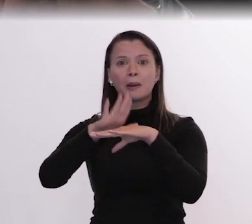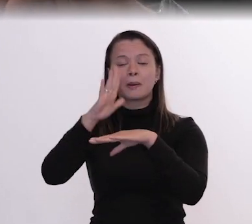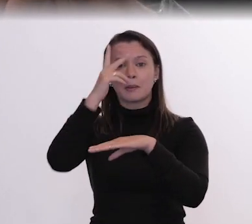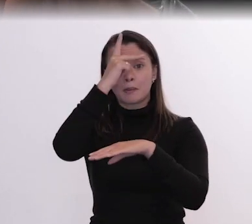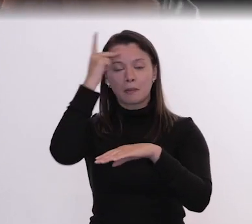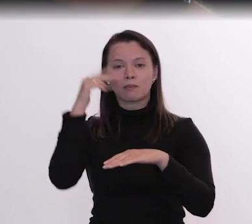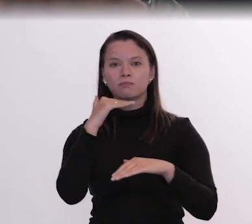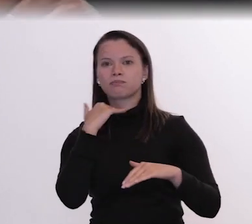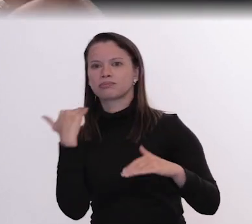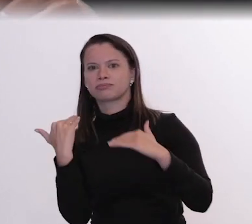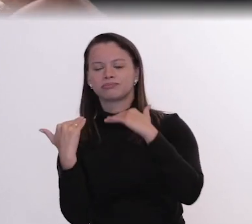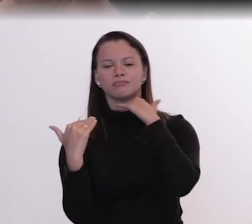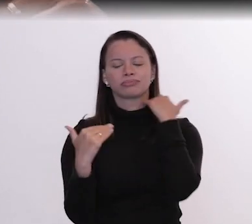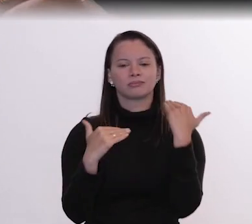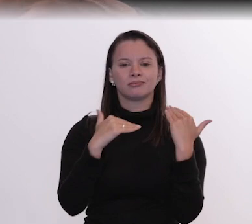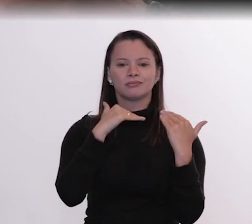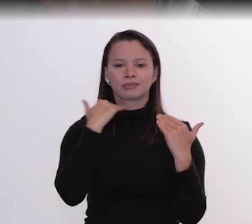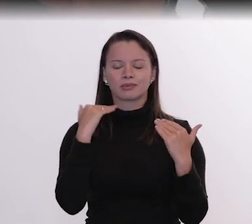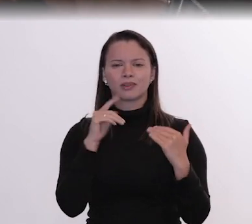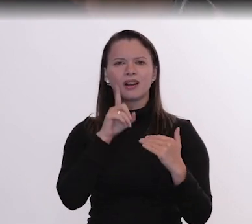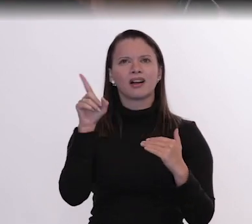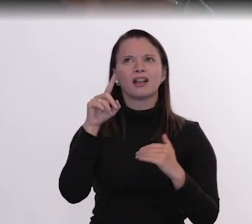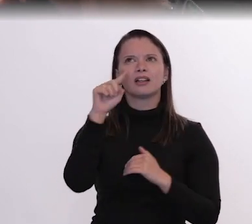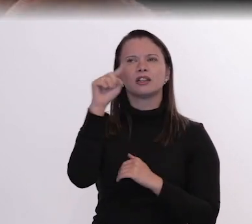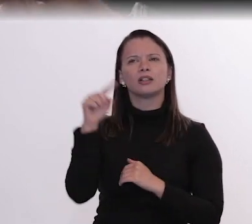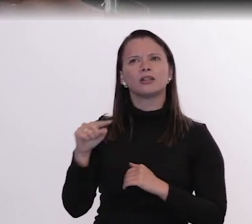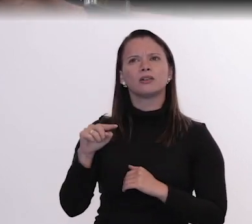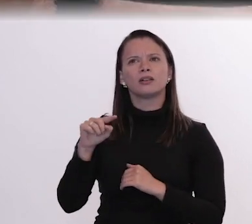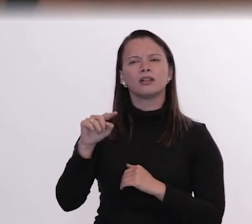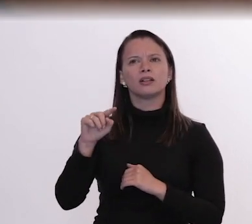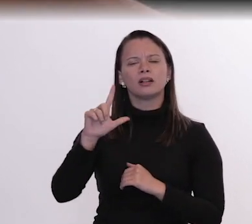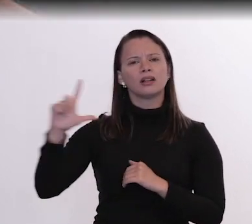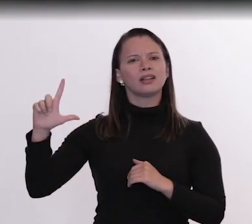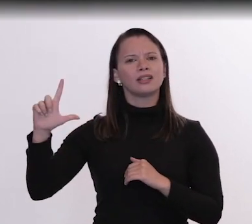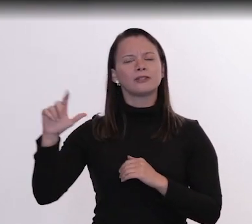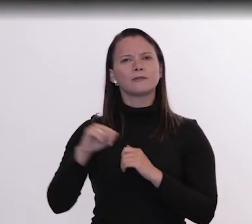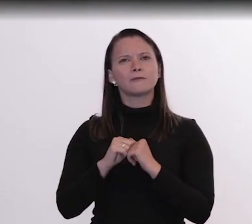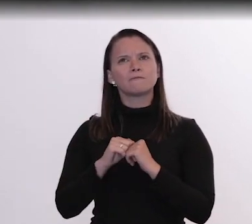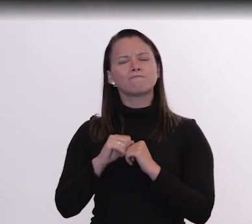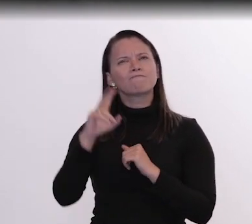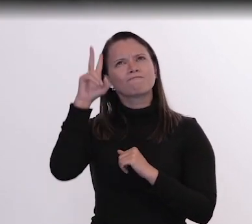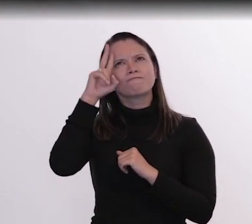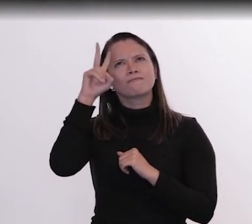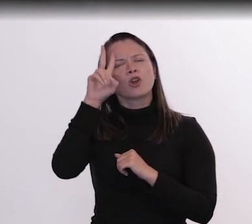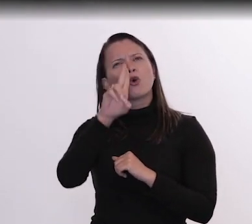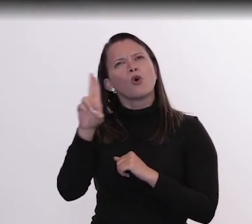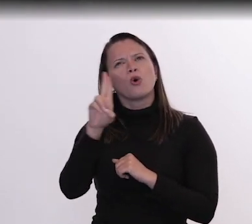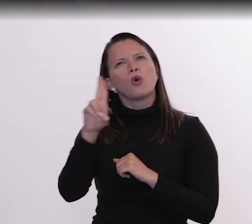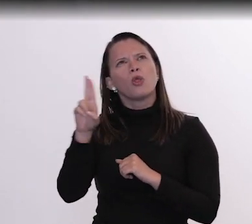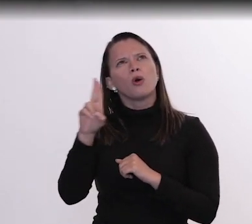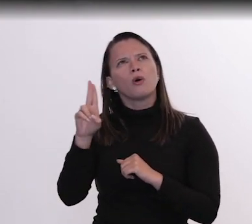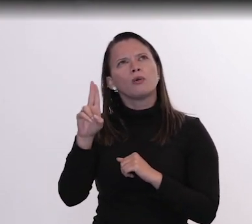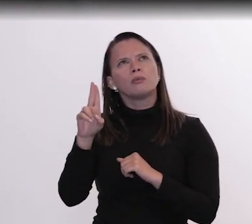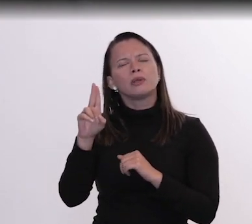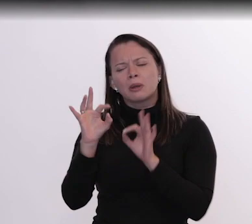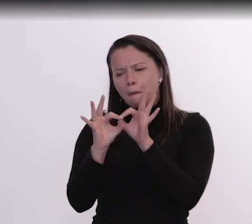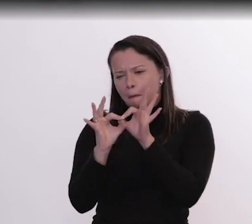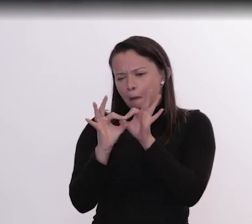in São Paulo, it is in the east side, I forgot its name, but it is a 9km long avenue, and about 9 people